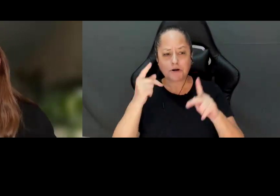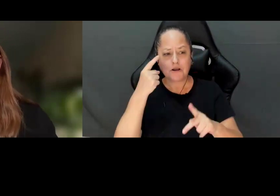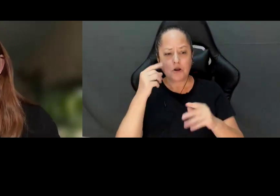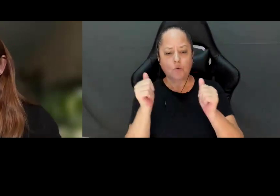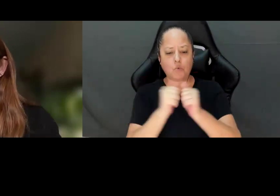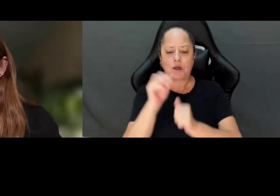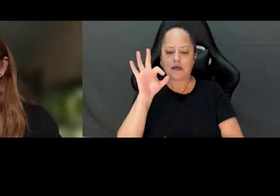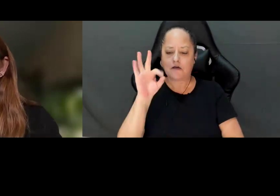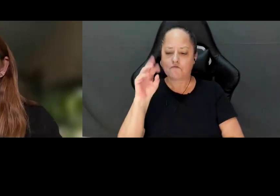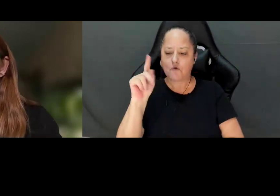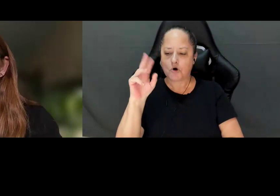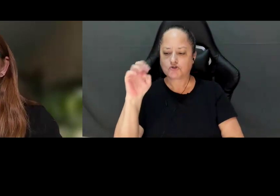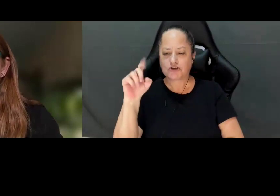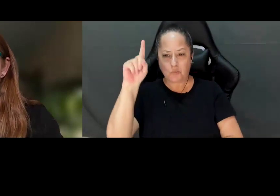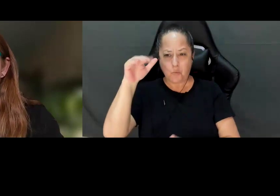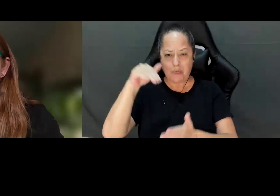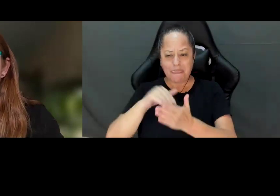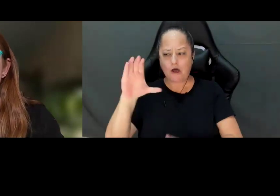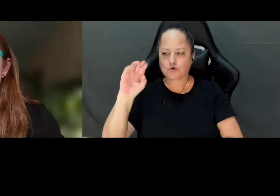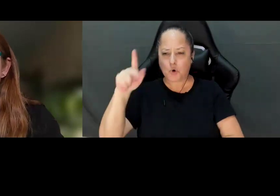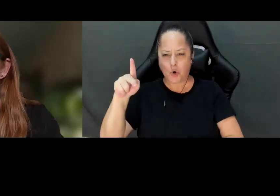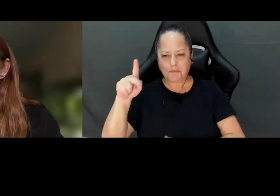1000 corporations of the world.